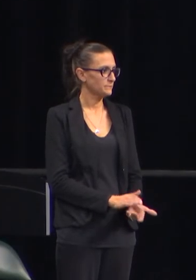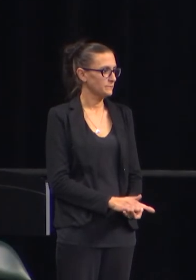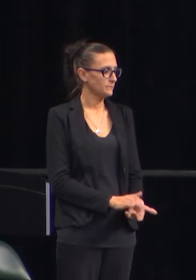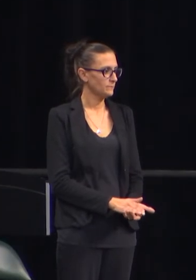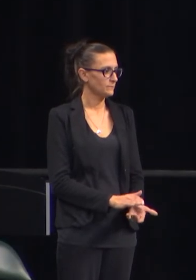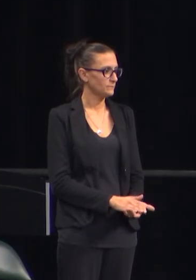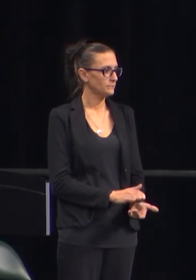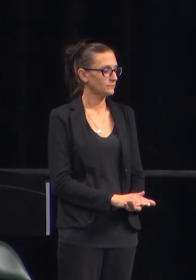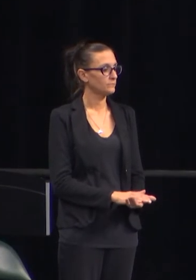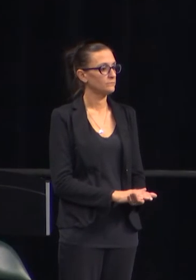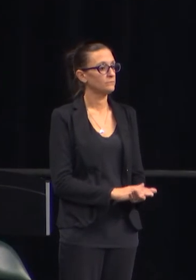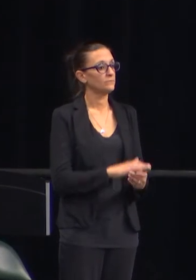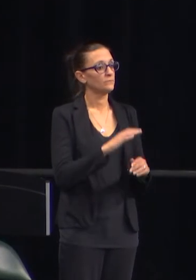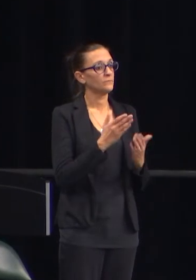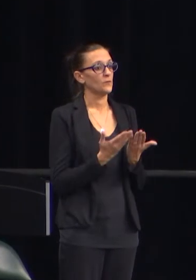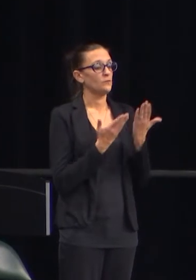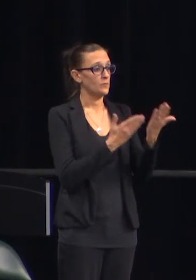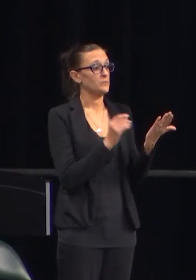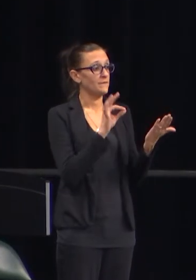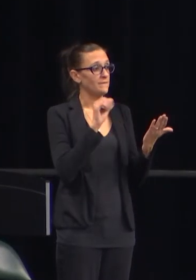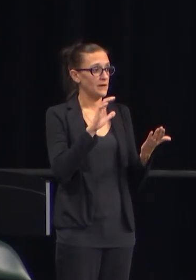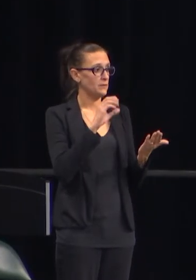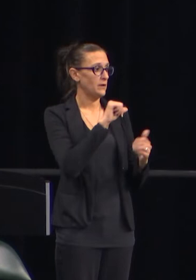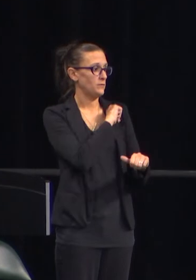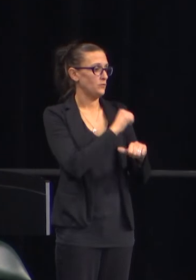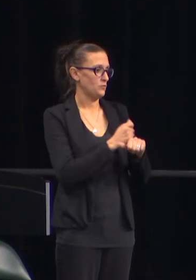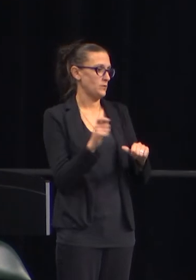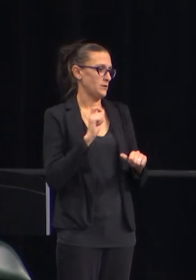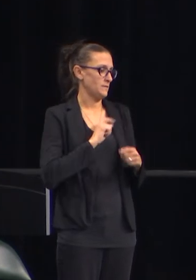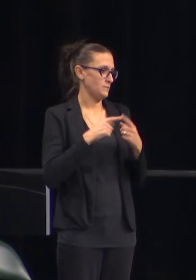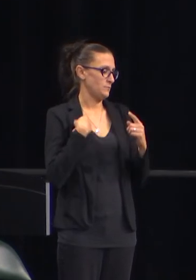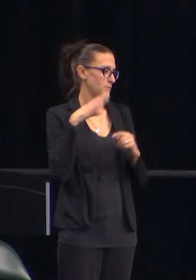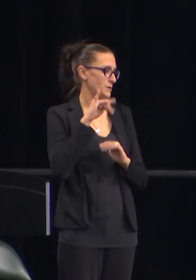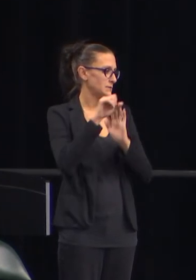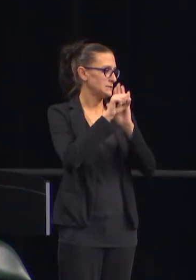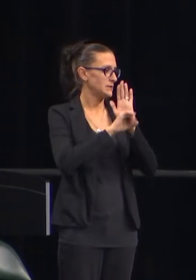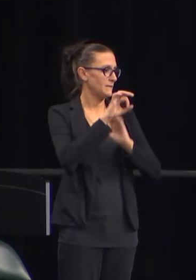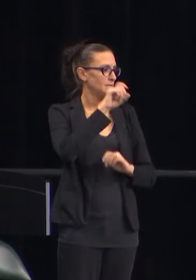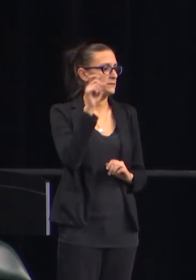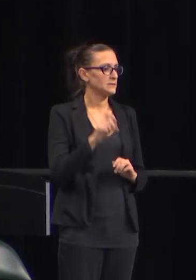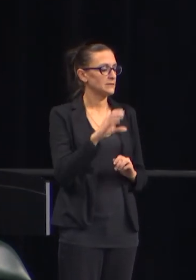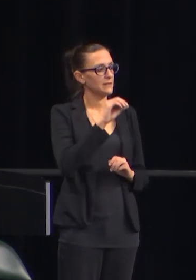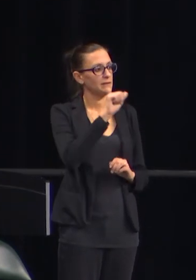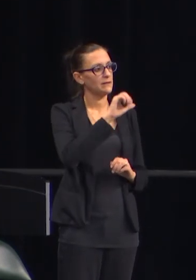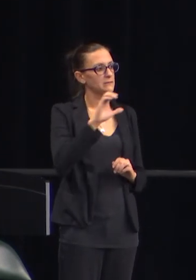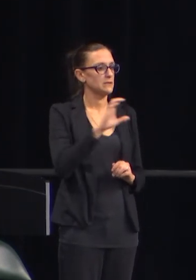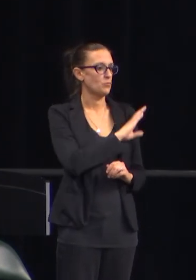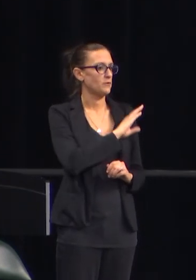On the recommendation of the faculty and the authority vested in me by the State of Texas and the ACC Board of Trustees,